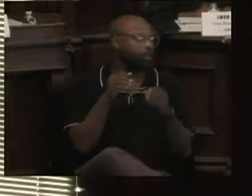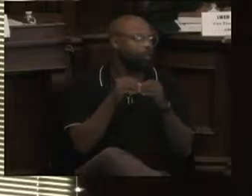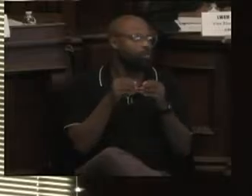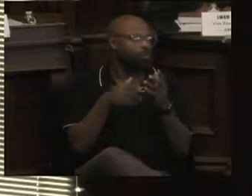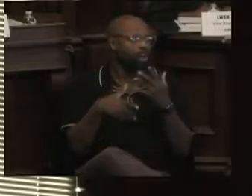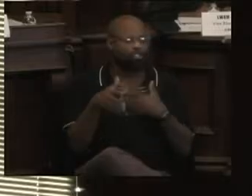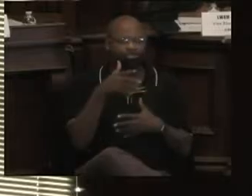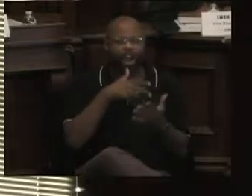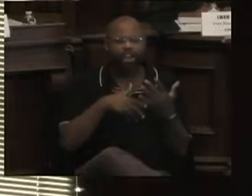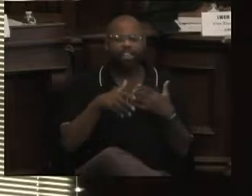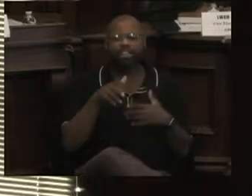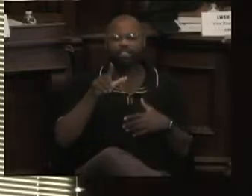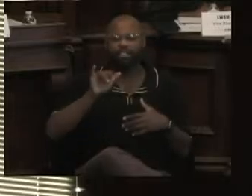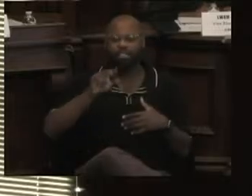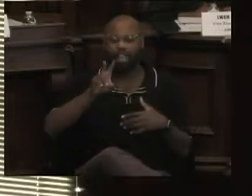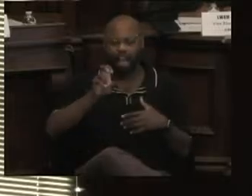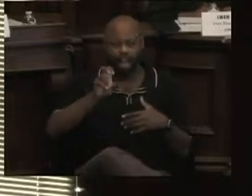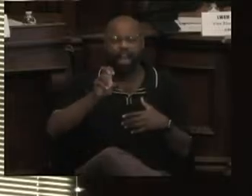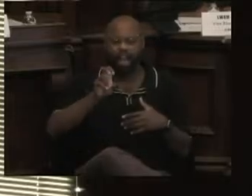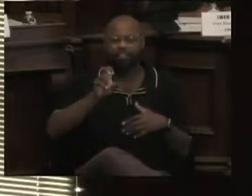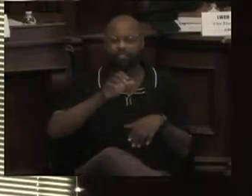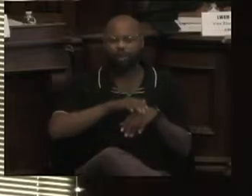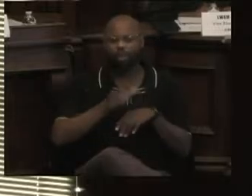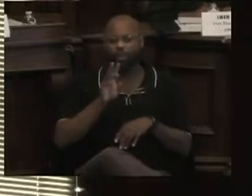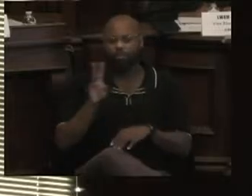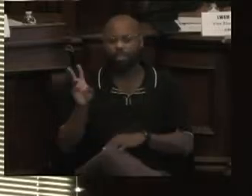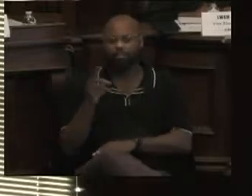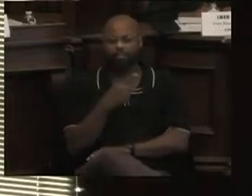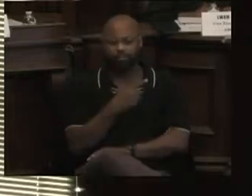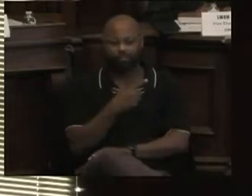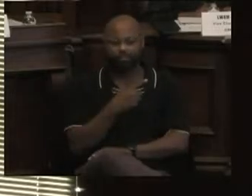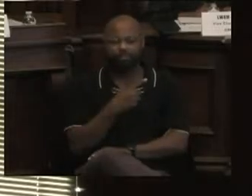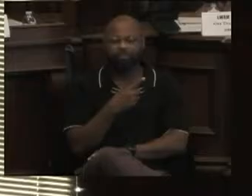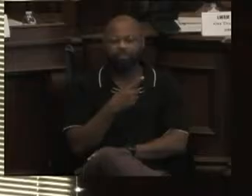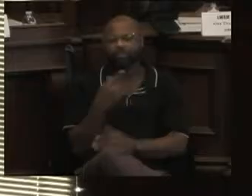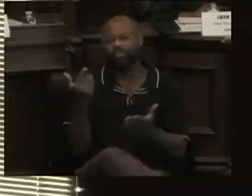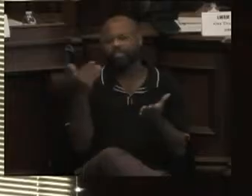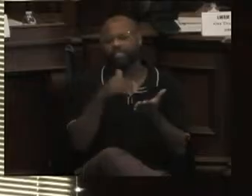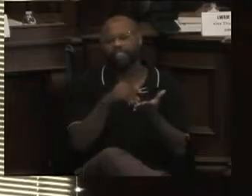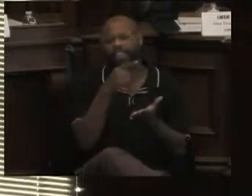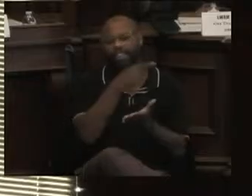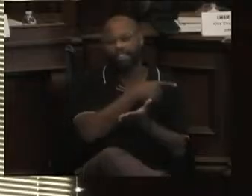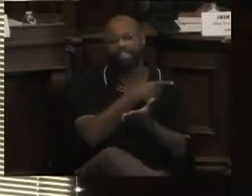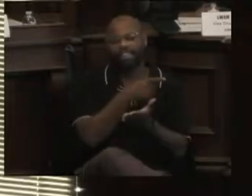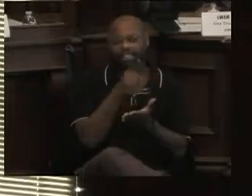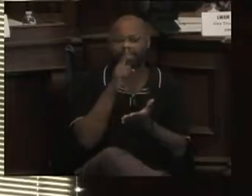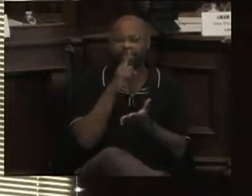2025, which is a year ago, where these are more